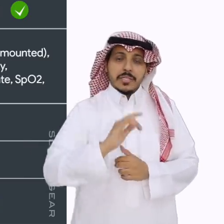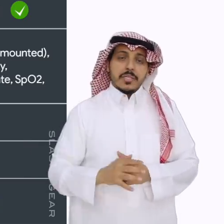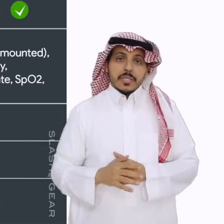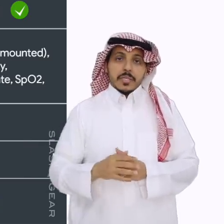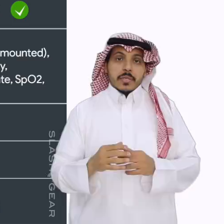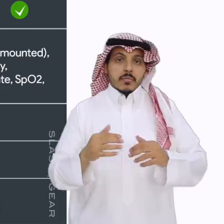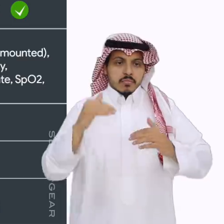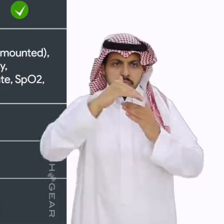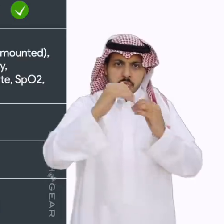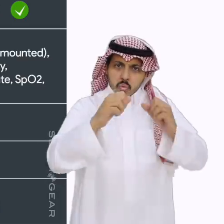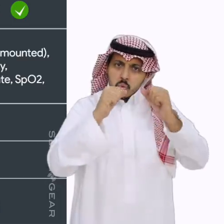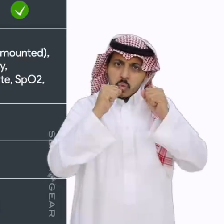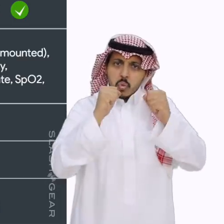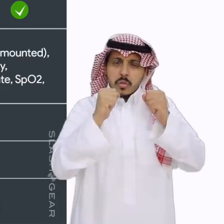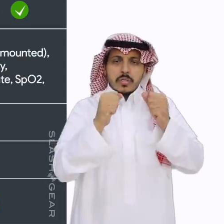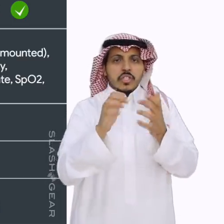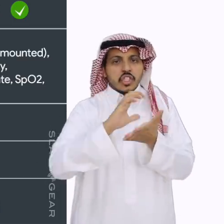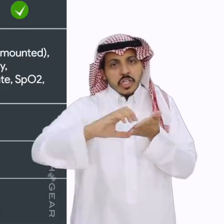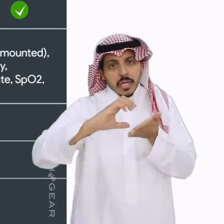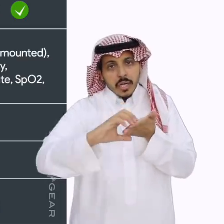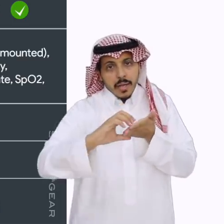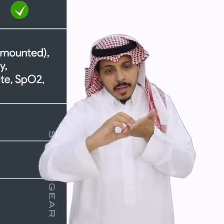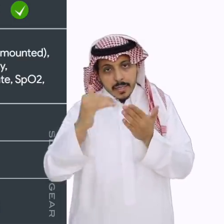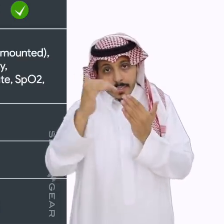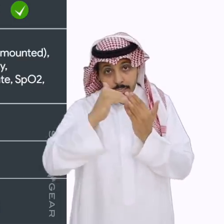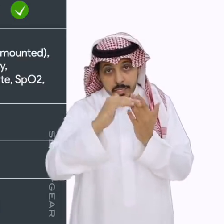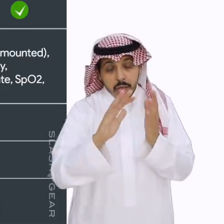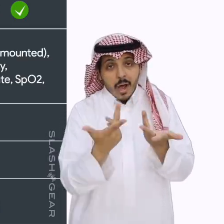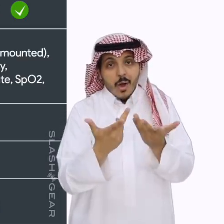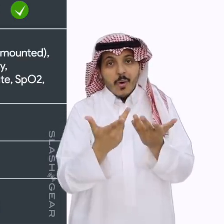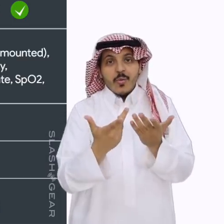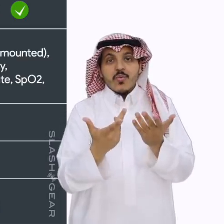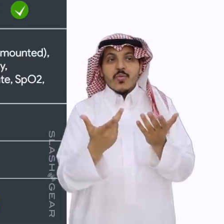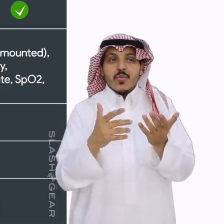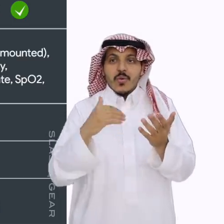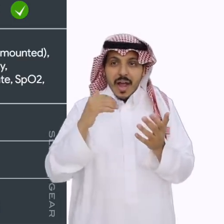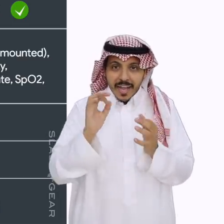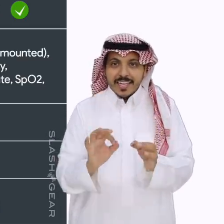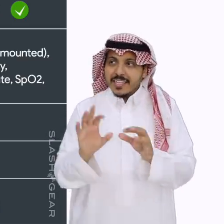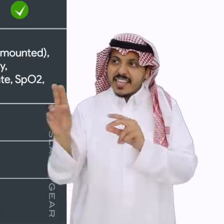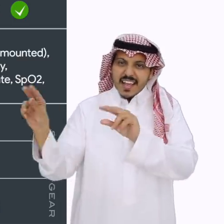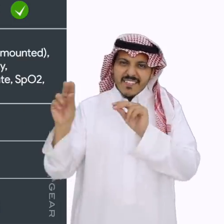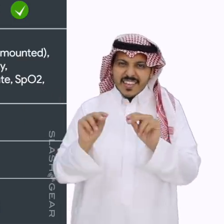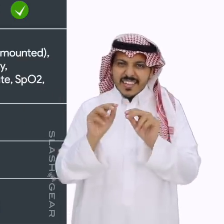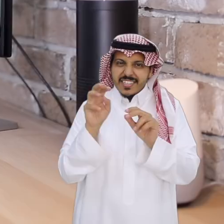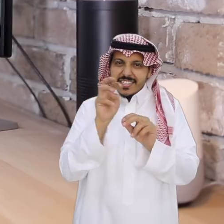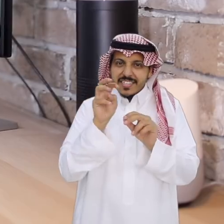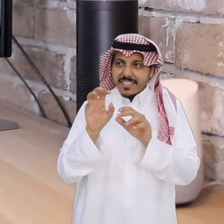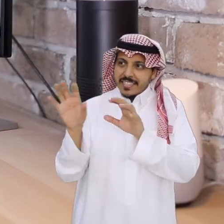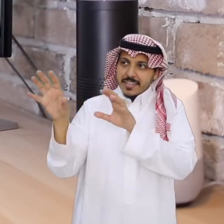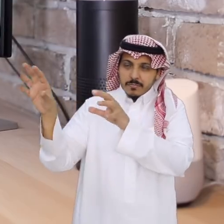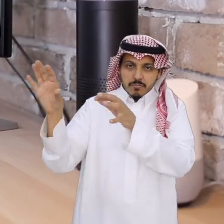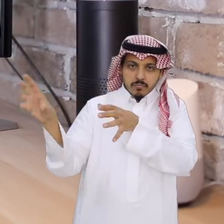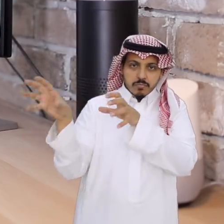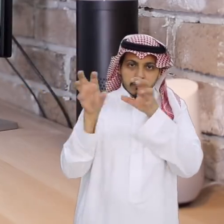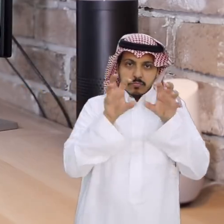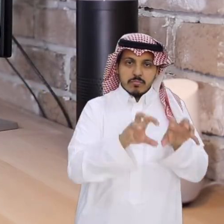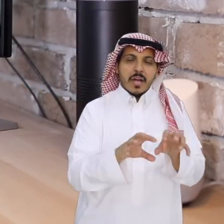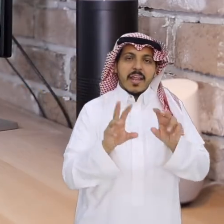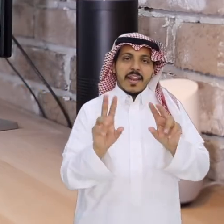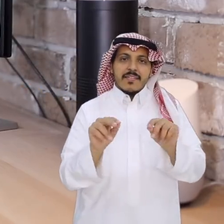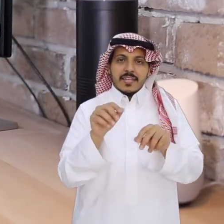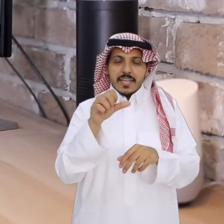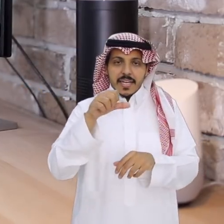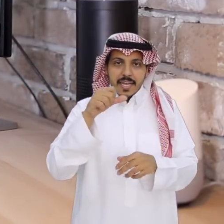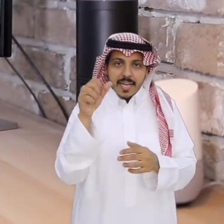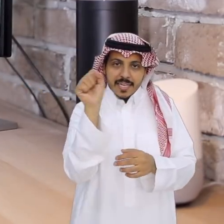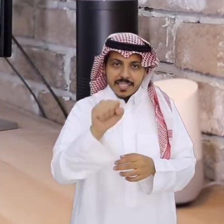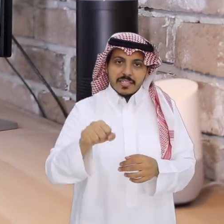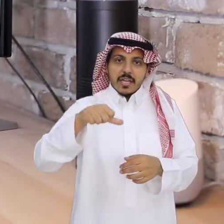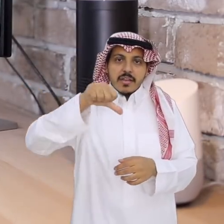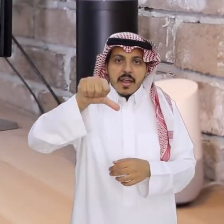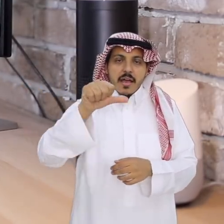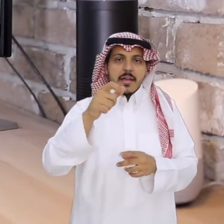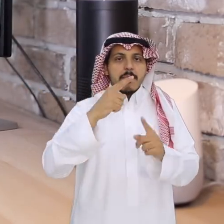It will have great hardware, and it will have the same DNA of the software that came with S9 Plus.